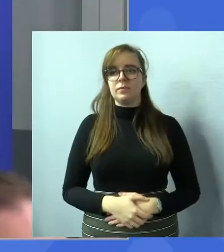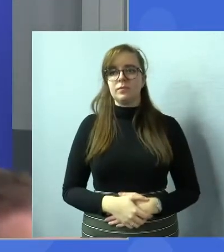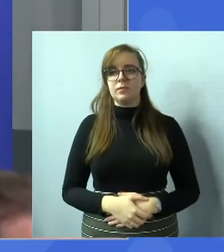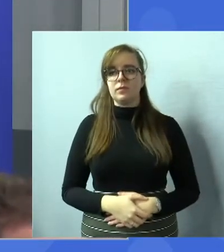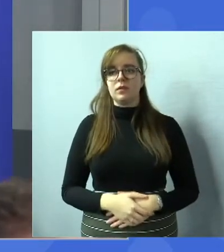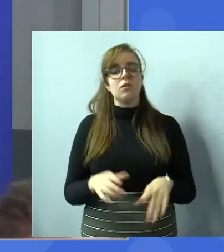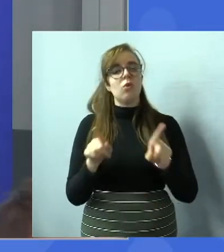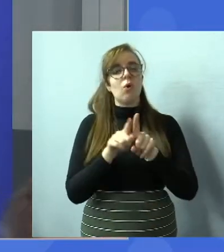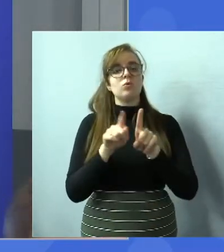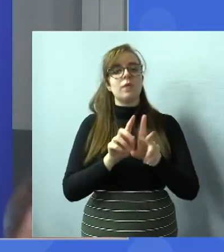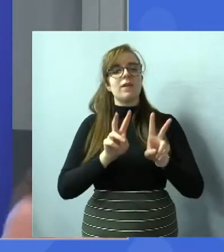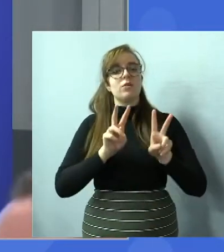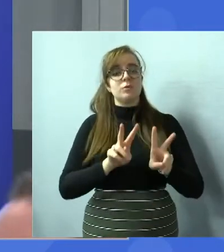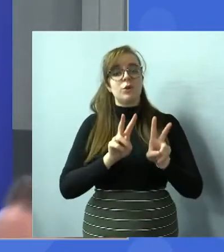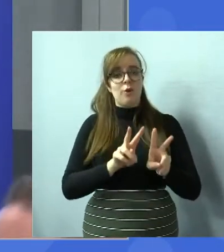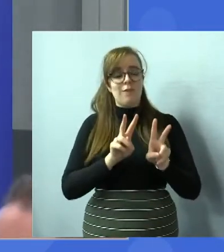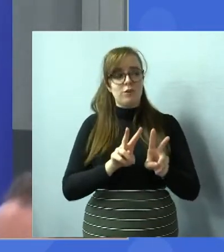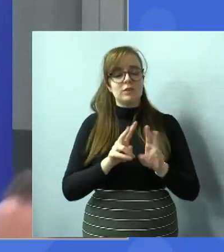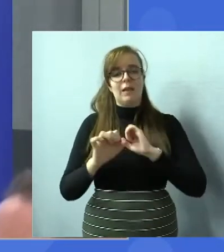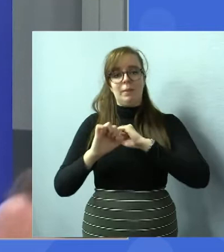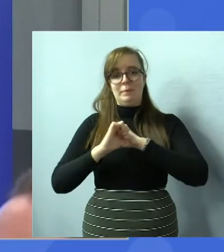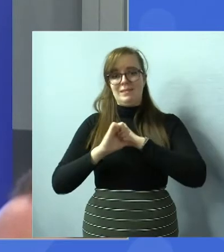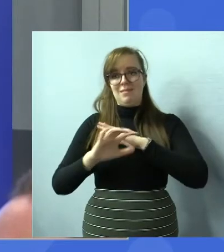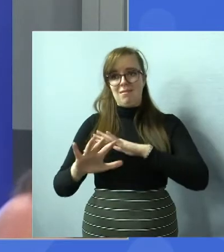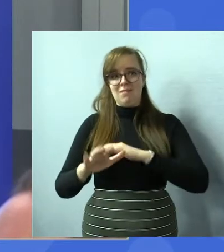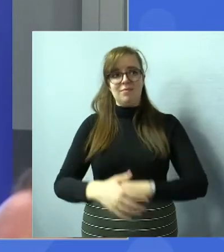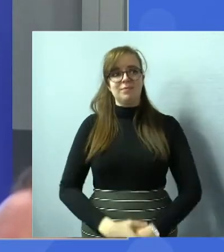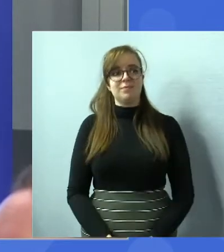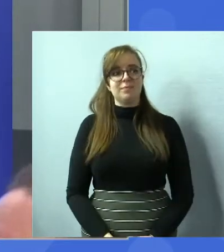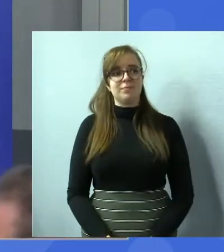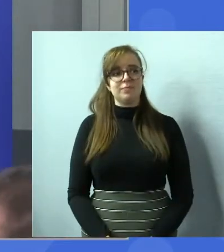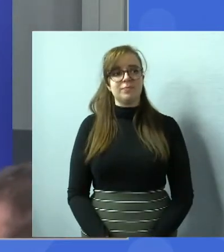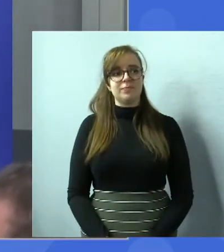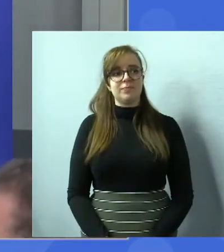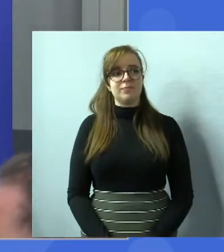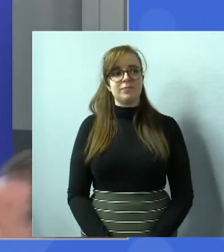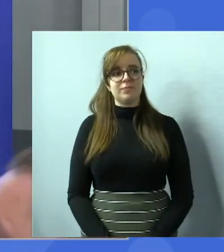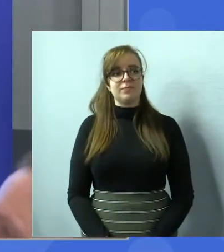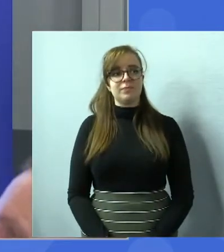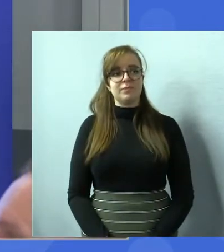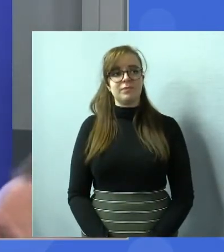observers and media if you can make yourselves known we having lovely thank